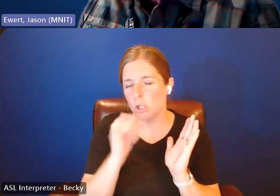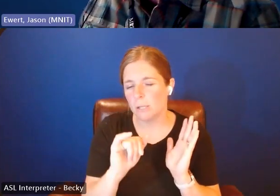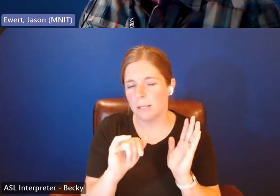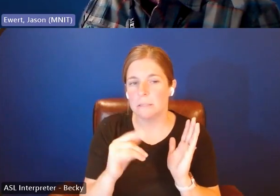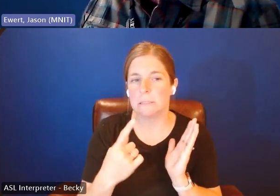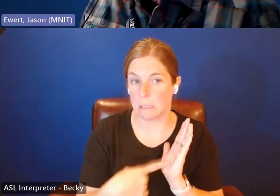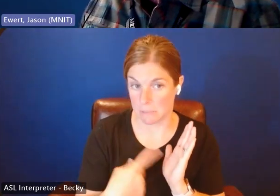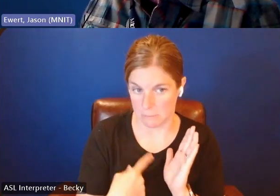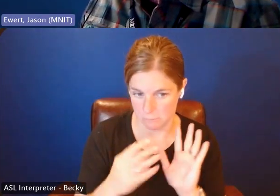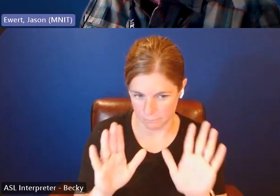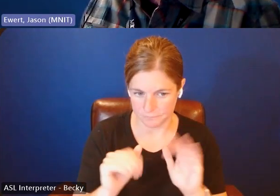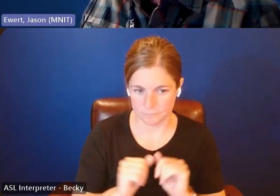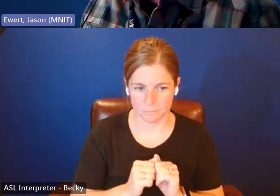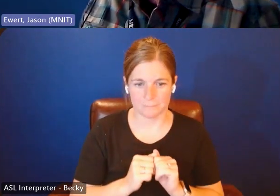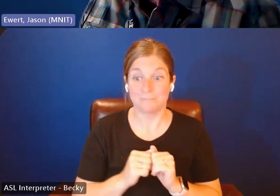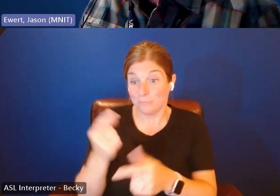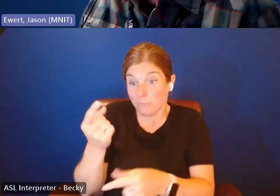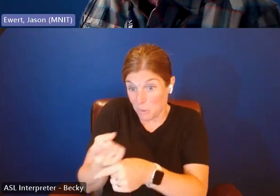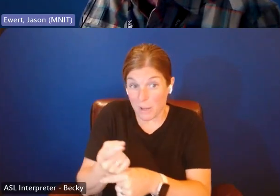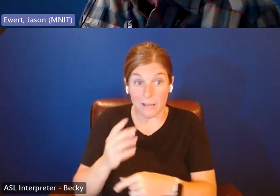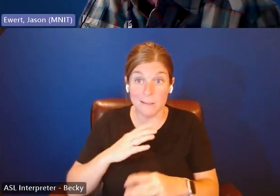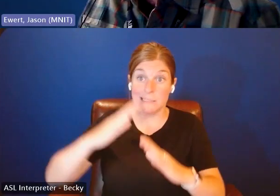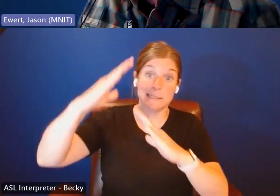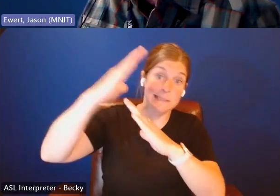Yes, top, bottom, middle, especially when